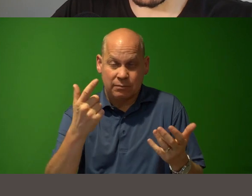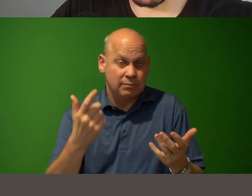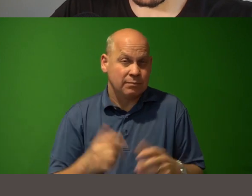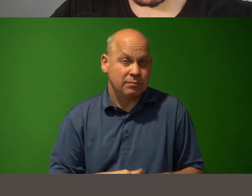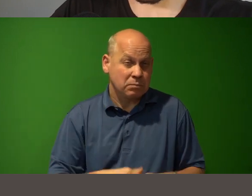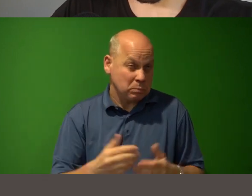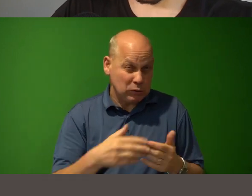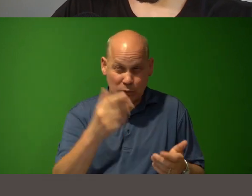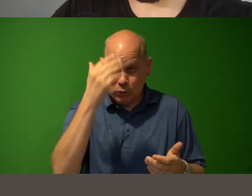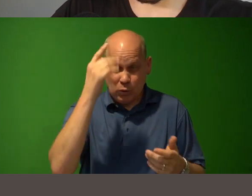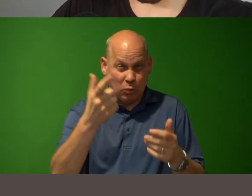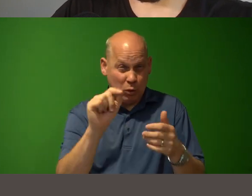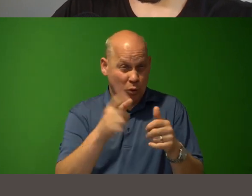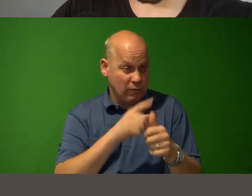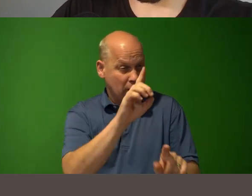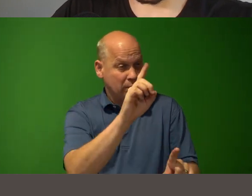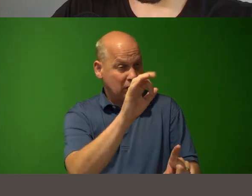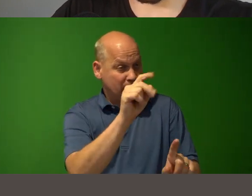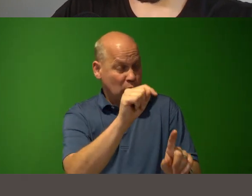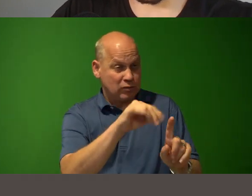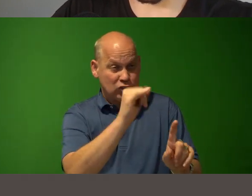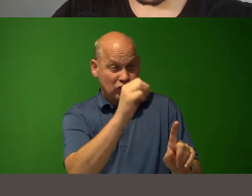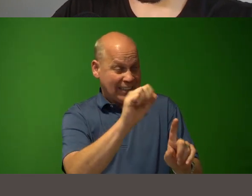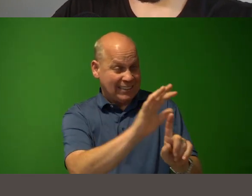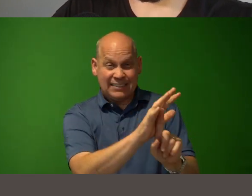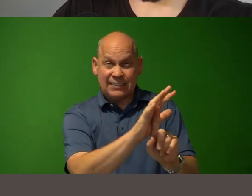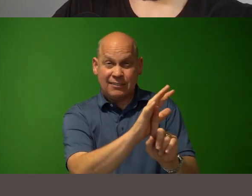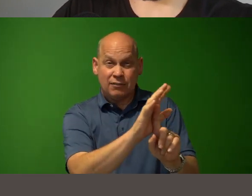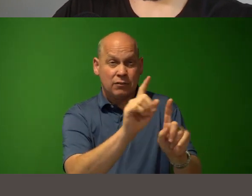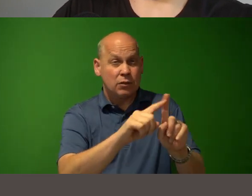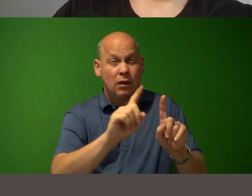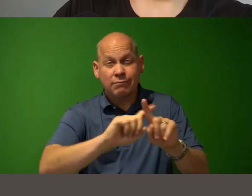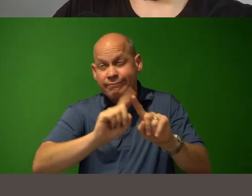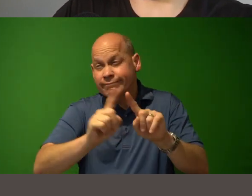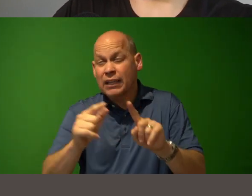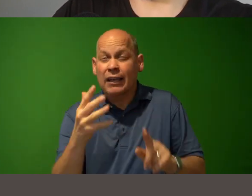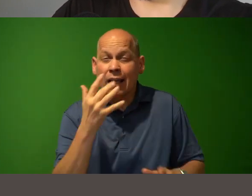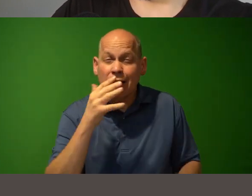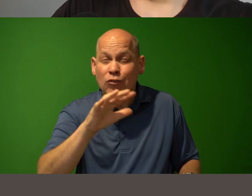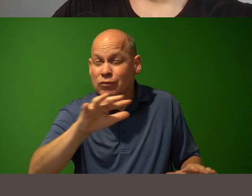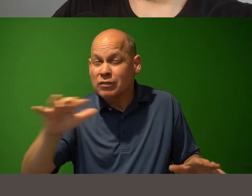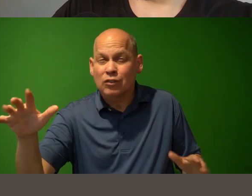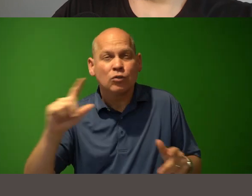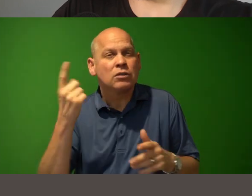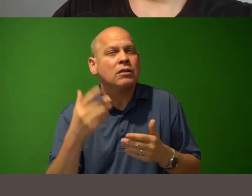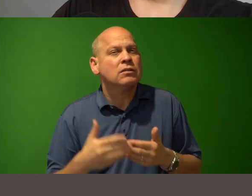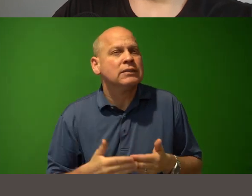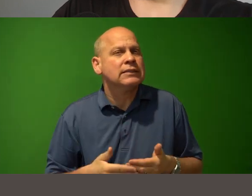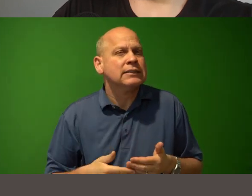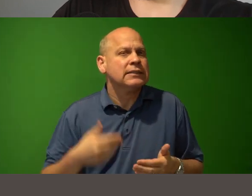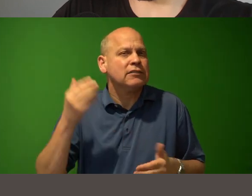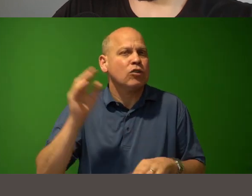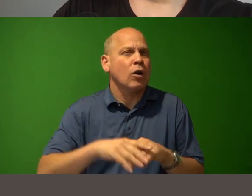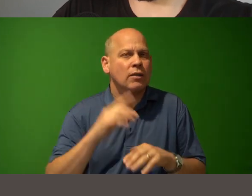And before you know it will go from a default mermaid JS output of these teal colors to something that's a little easier